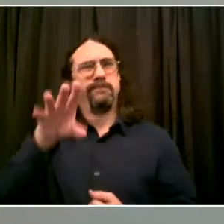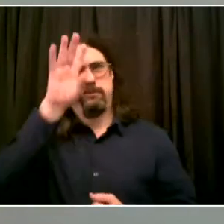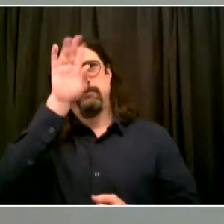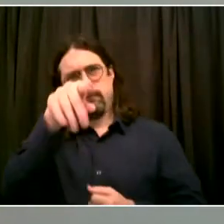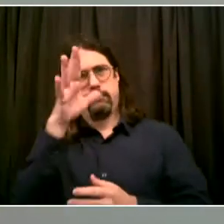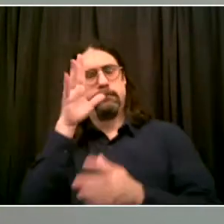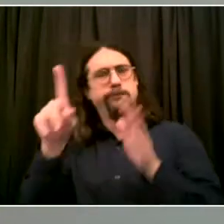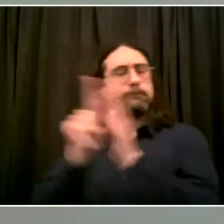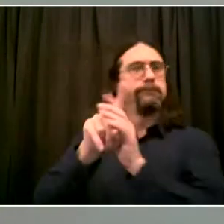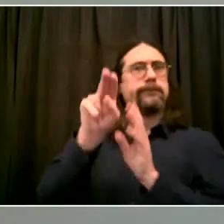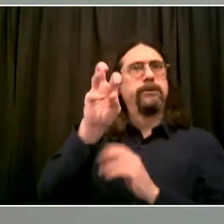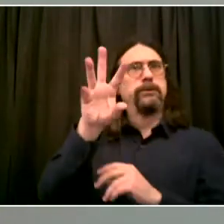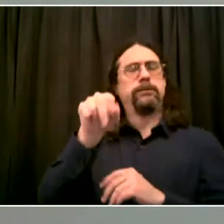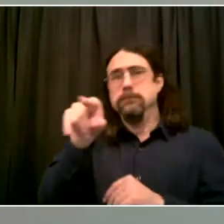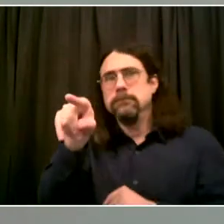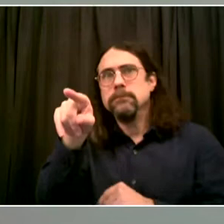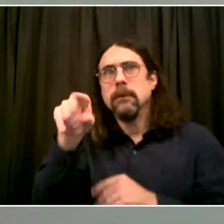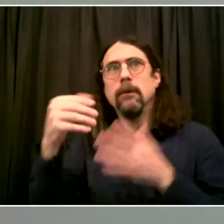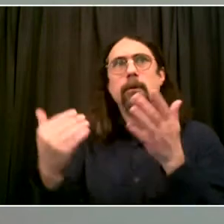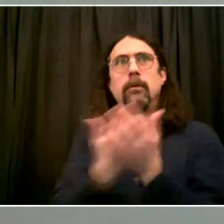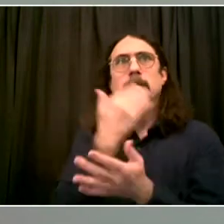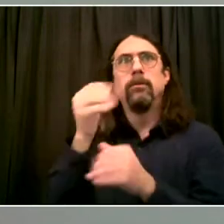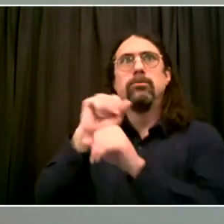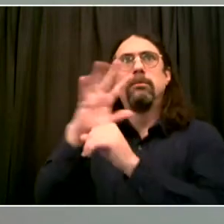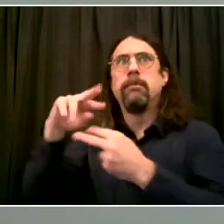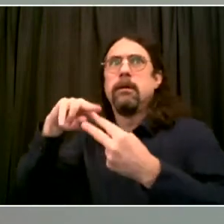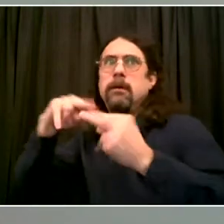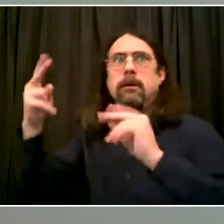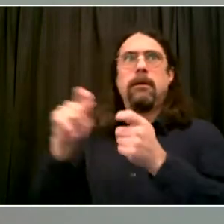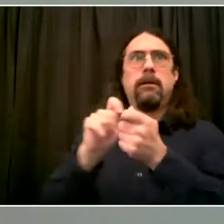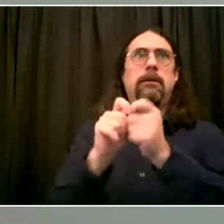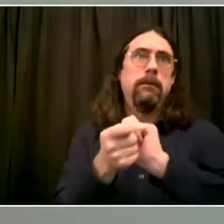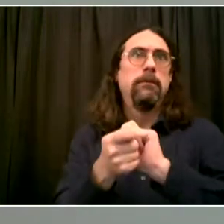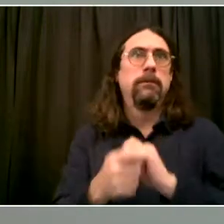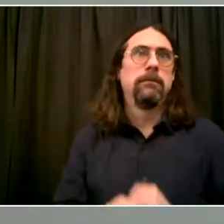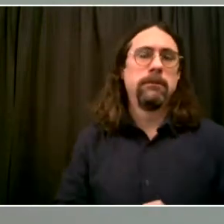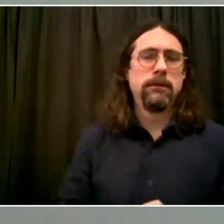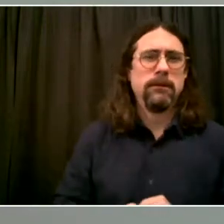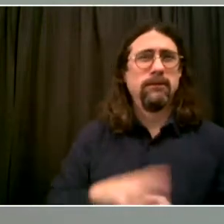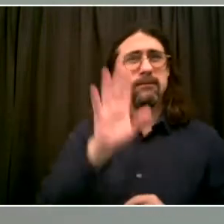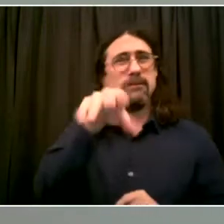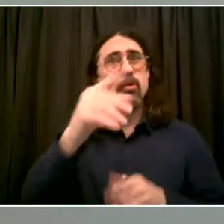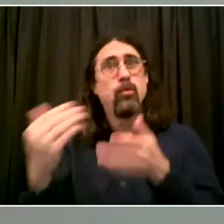LITTLE SKEPTICAL OF EVERYTHING YOU READ. NOT ALL VARIANTS ARE PUBLIC HEALTH CONCERN.